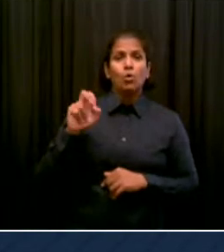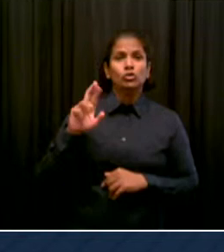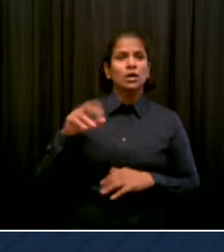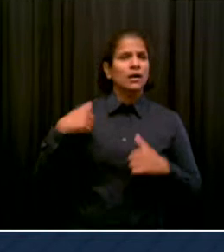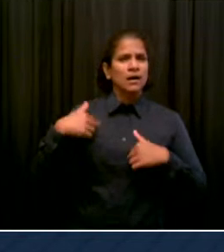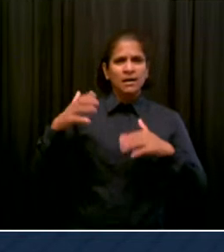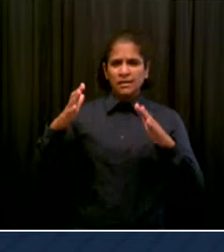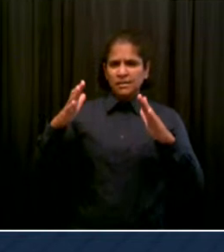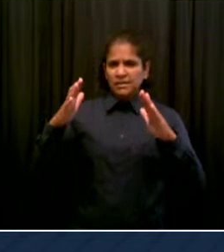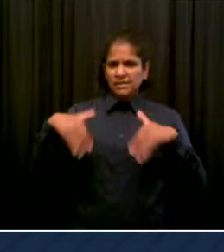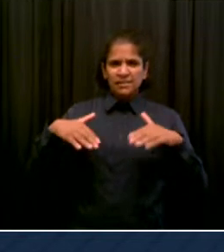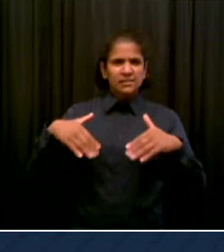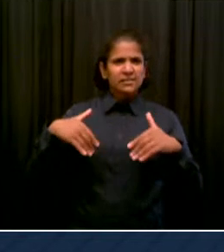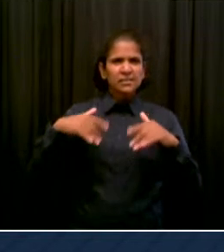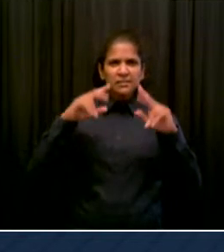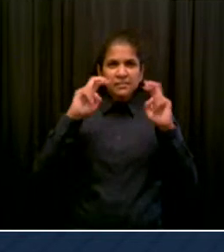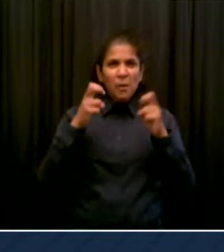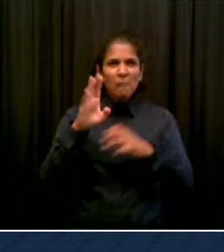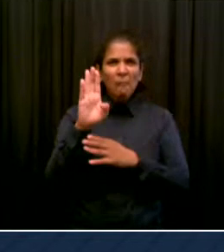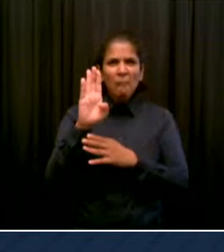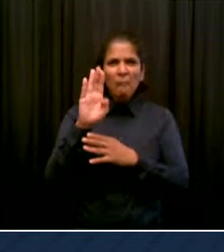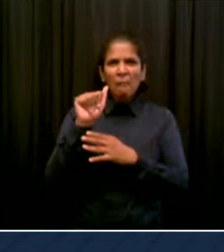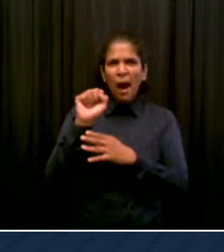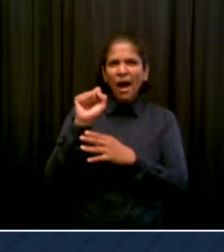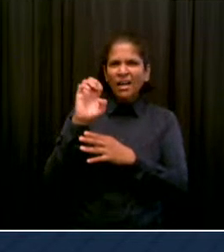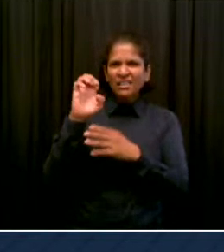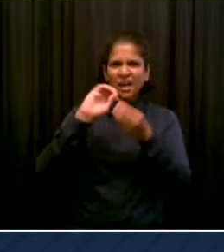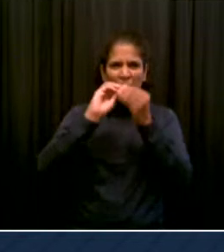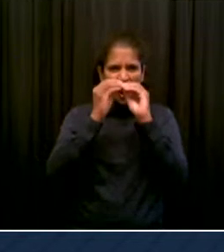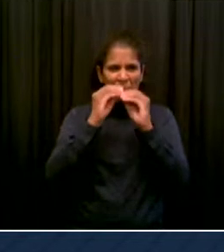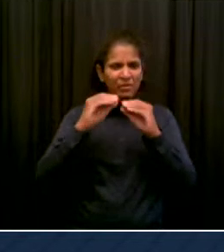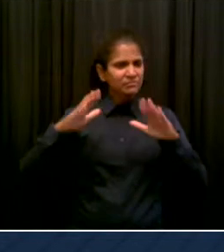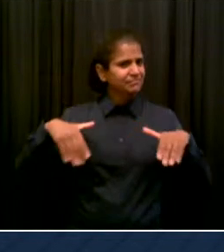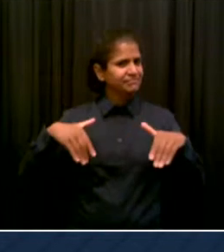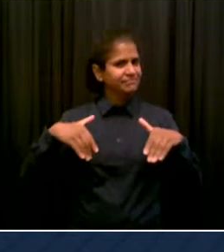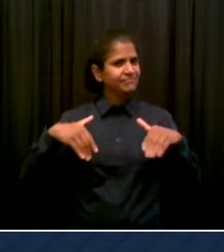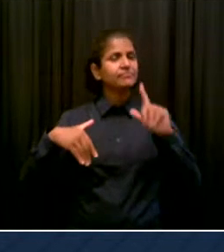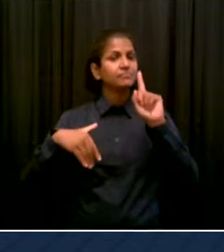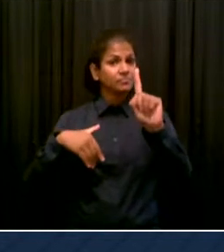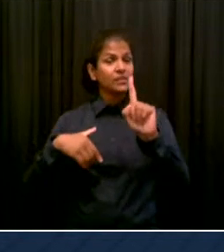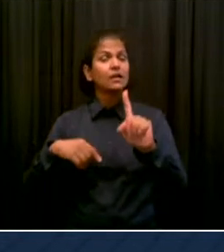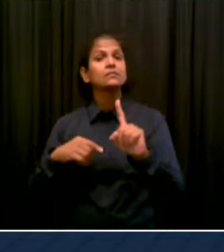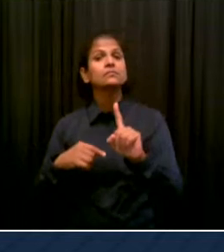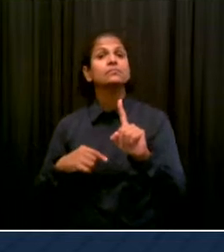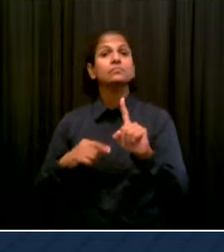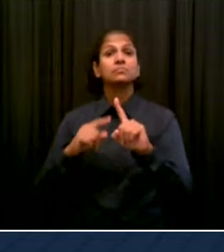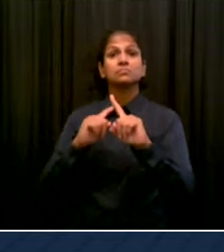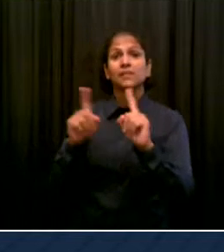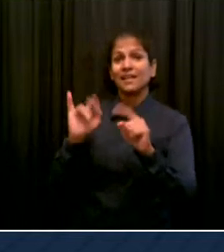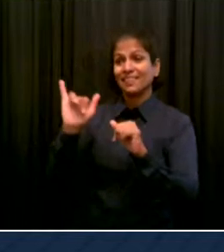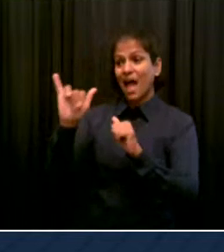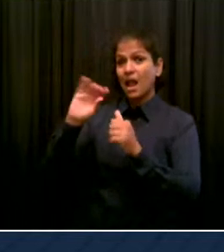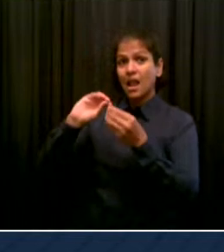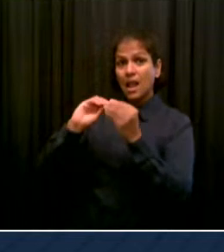CHANCELLOR, FIRST DUEPTY MAYOR, ANYONE GOT SOME BASE NUMBER THERE? KNOWING THAT NDHUREDS OF SCHOOLS ARE NOT FULLY A MISCALCULATION.